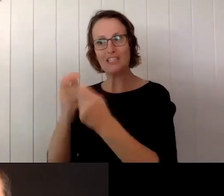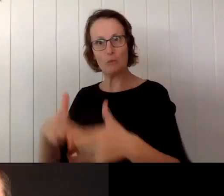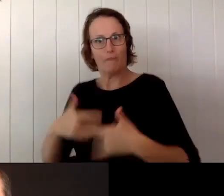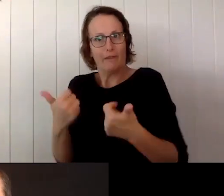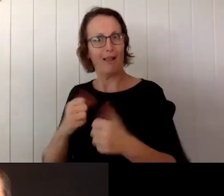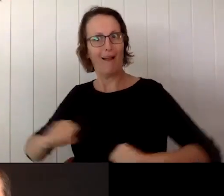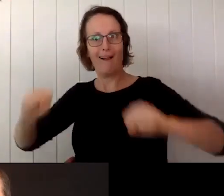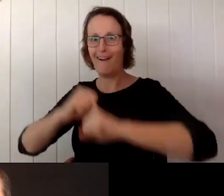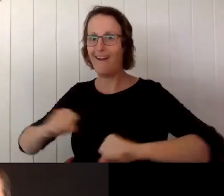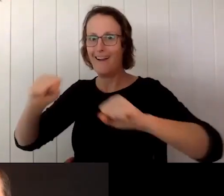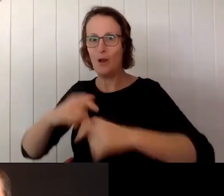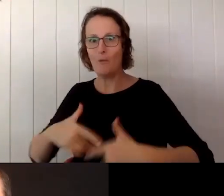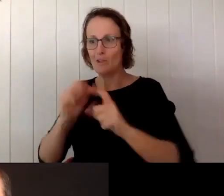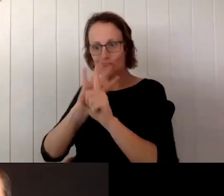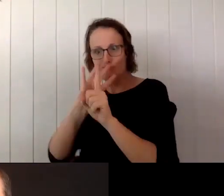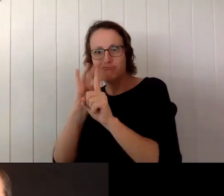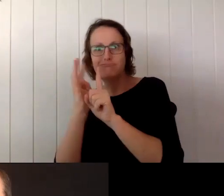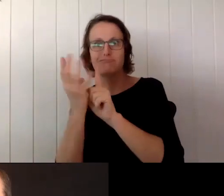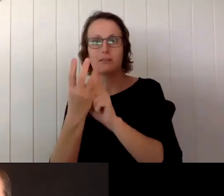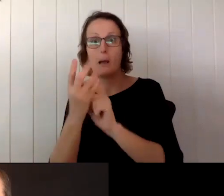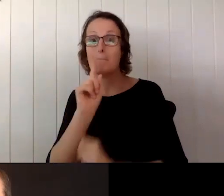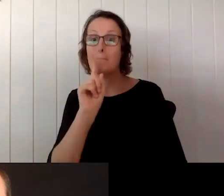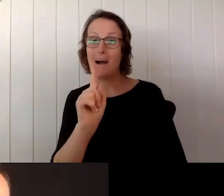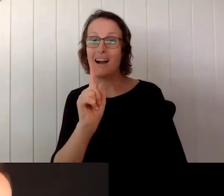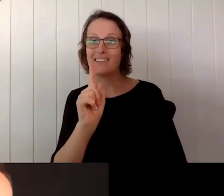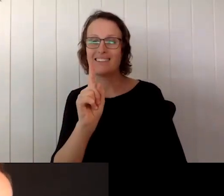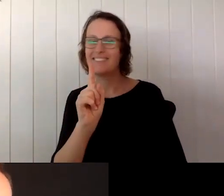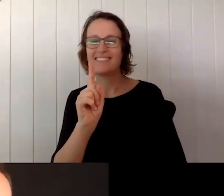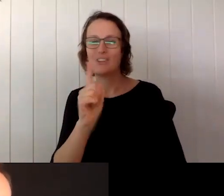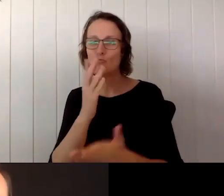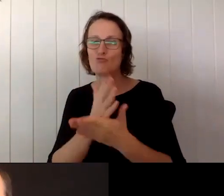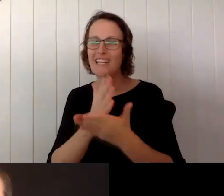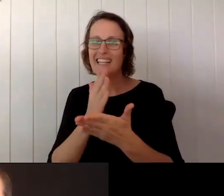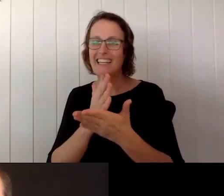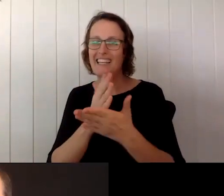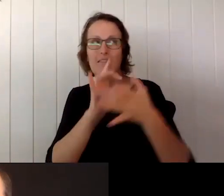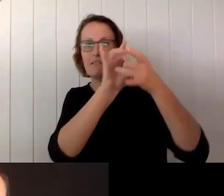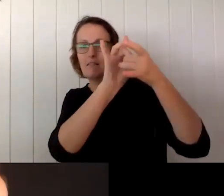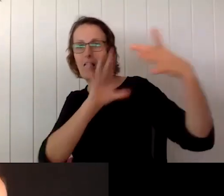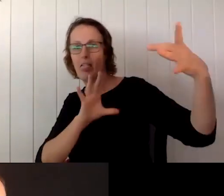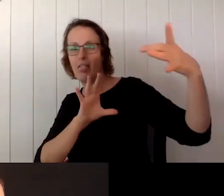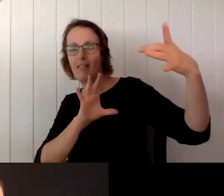confident and start to rally around you. But actually, you're starting to detach yourself from the larger business and the larger